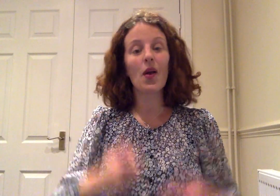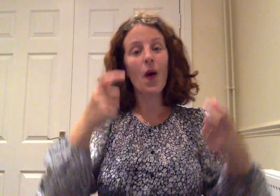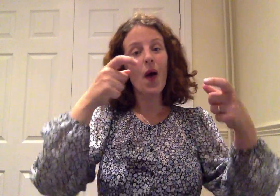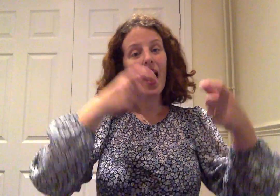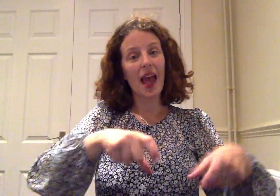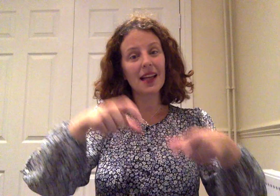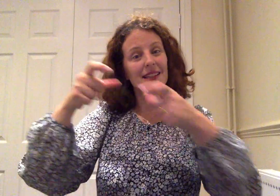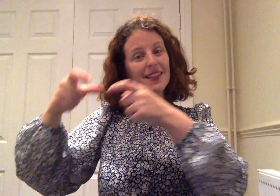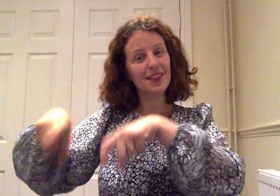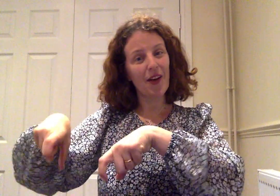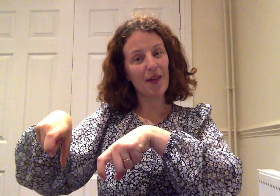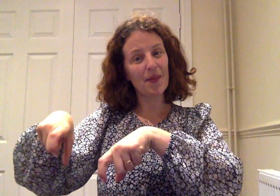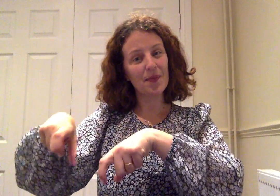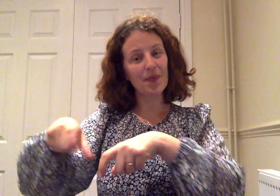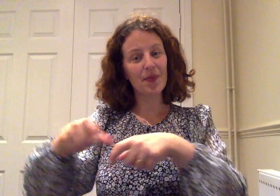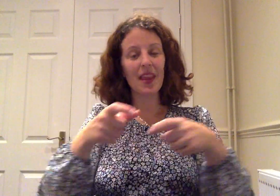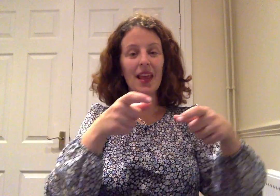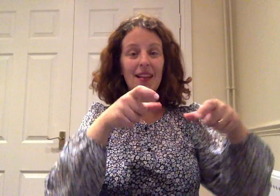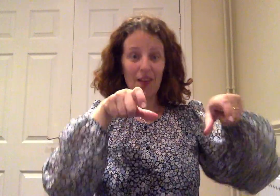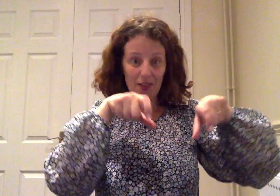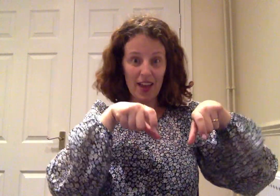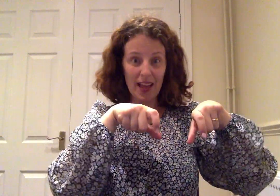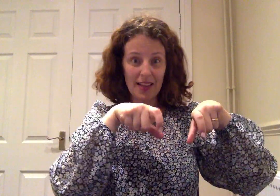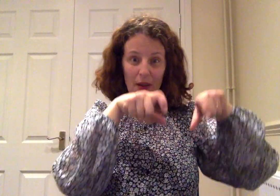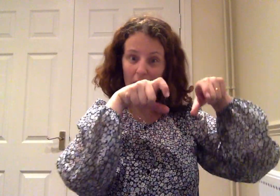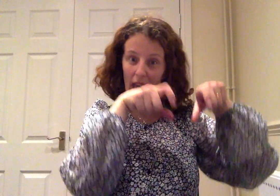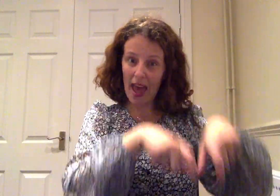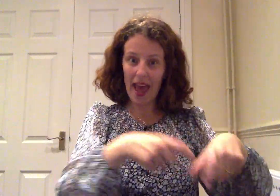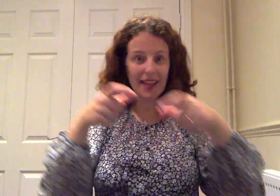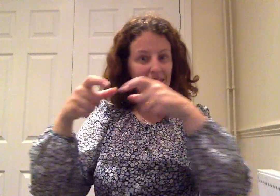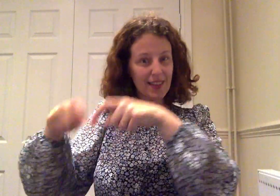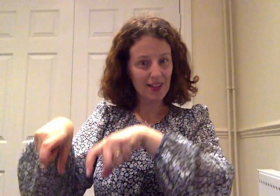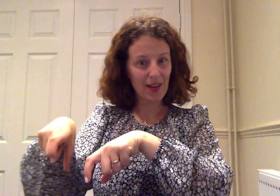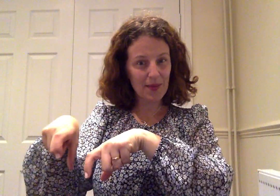Exeter